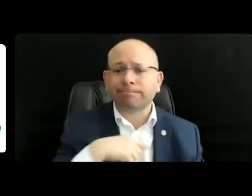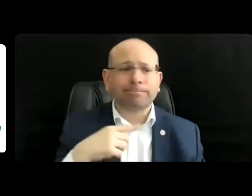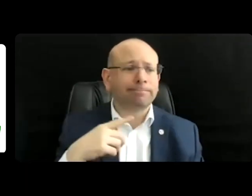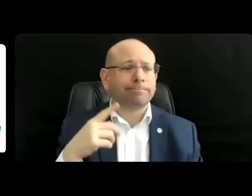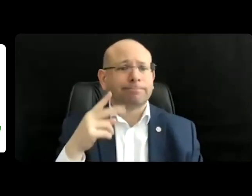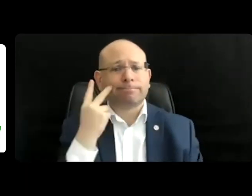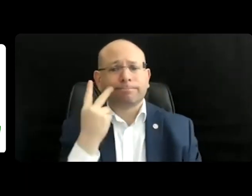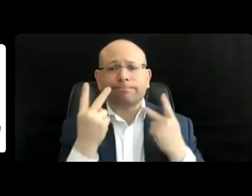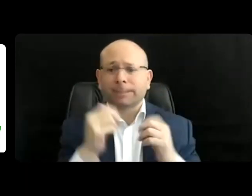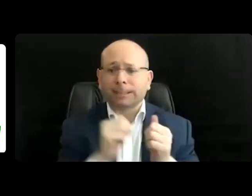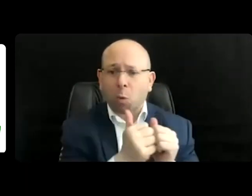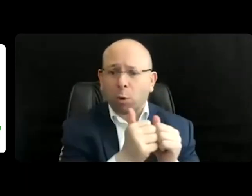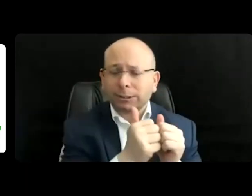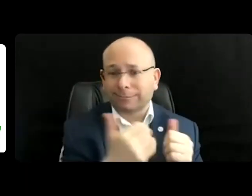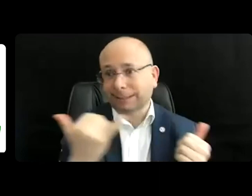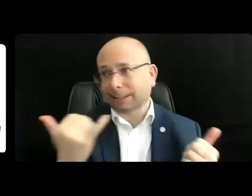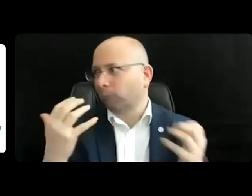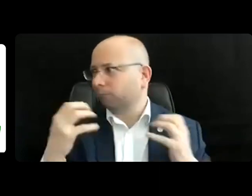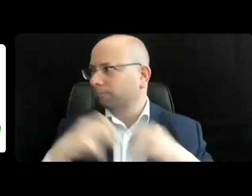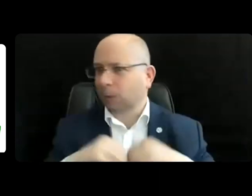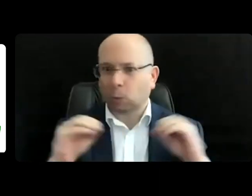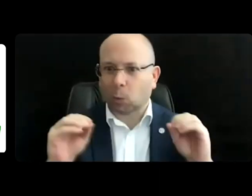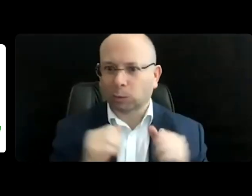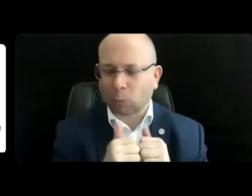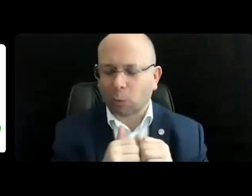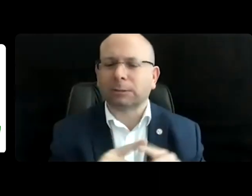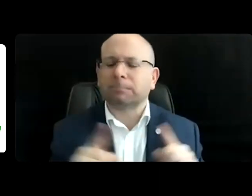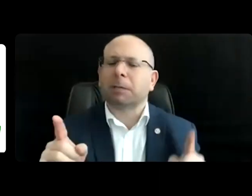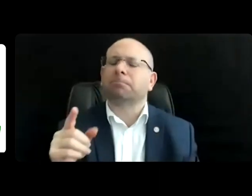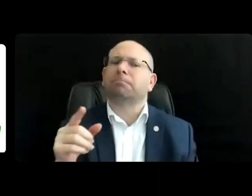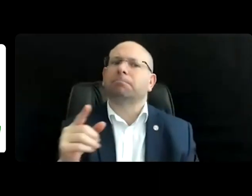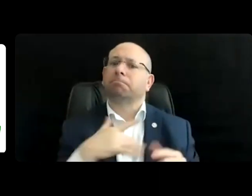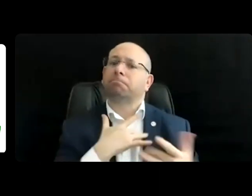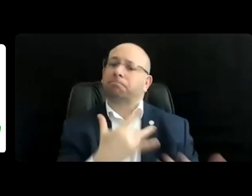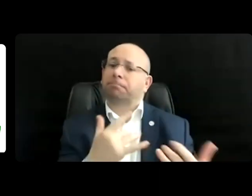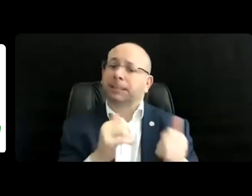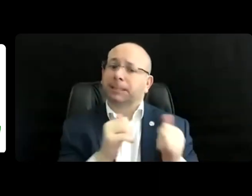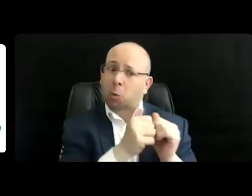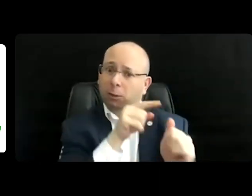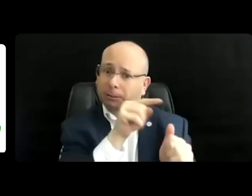The analogy I draw is to sports. So if we look at -- well, not that any the sports